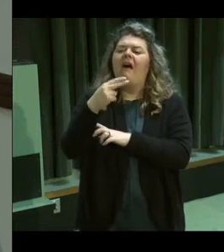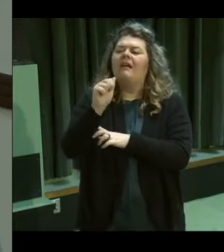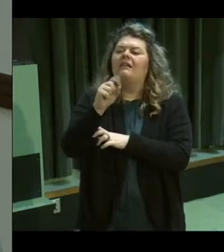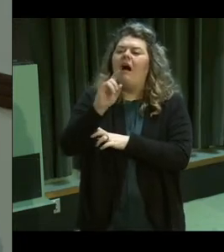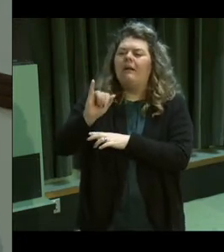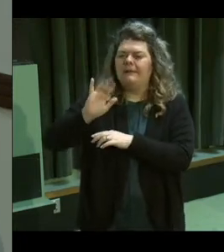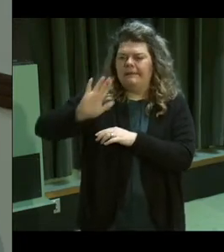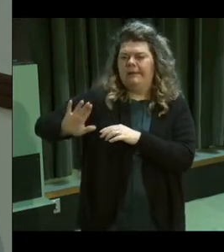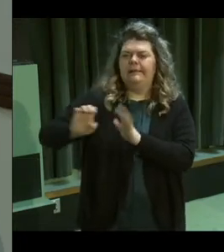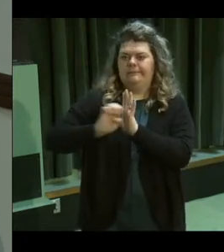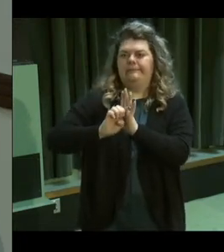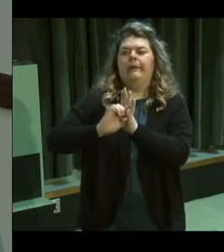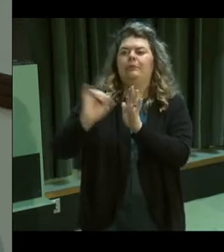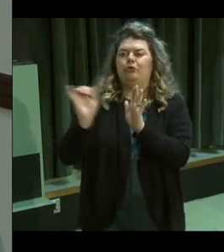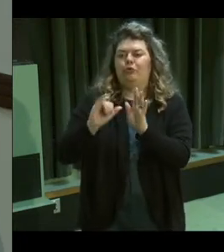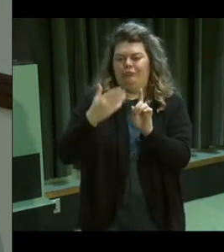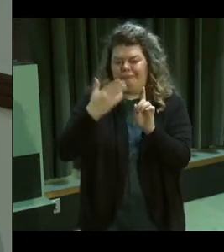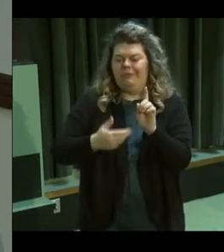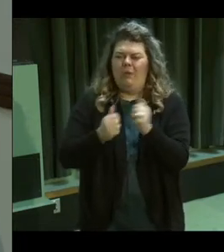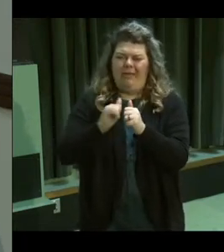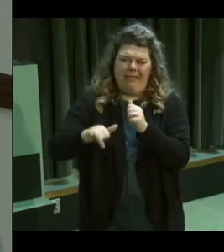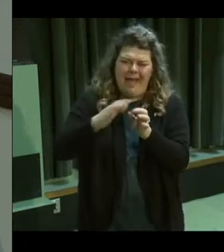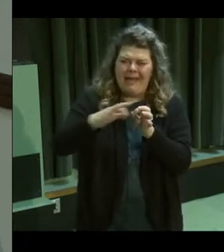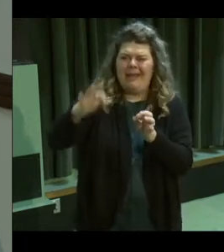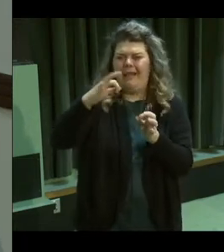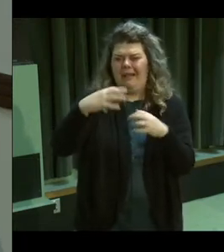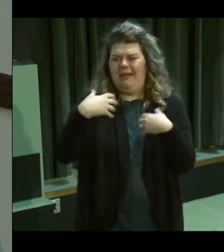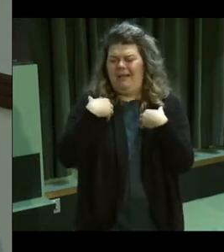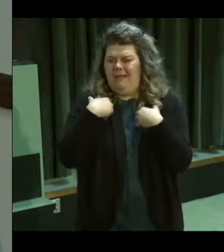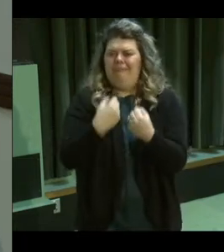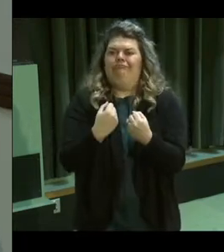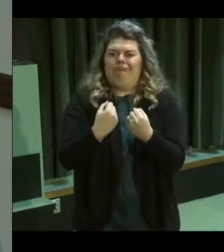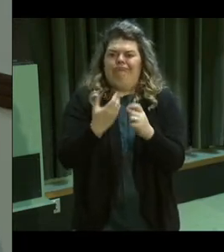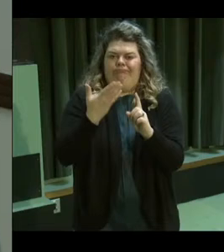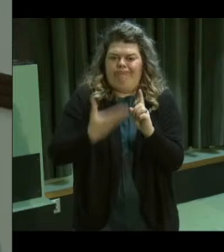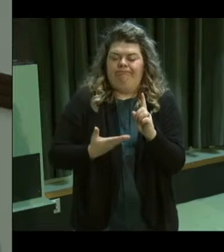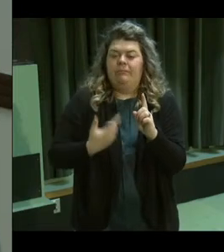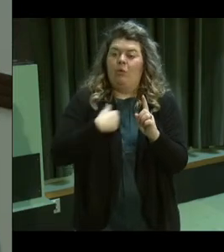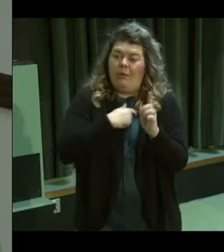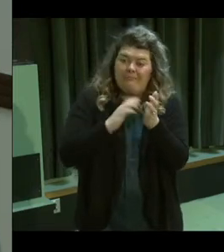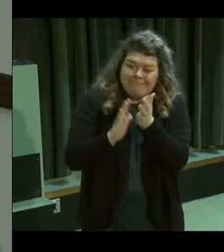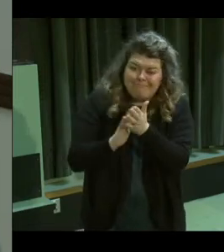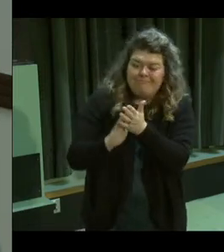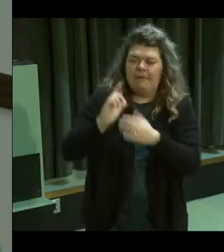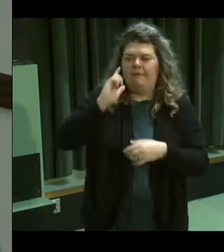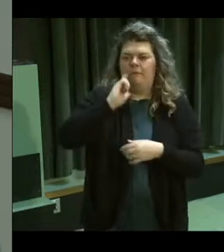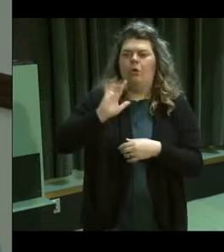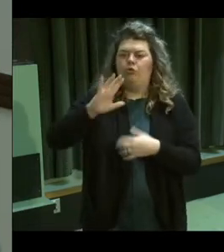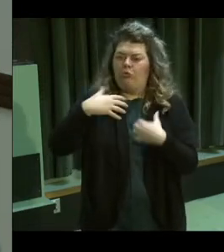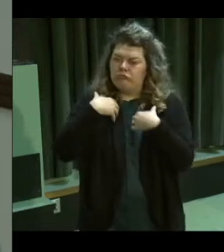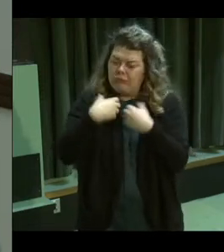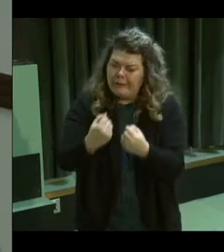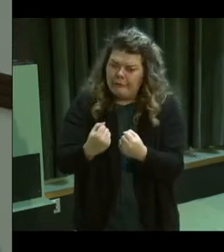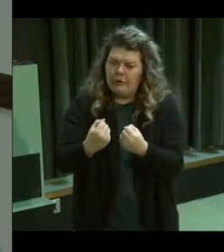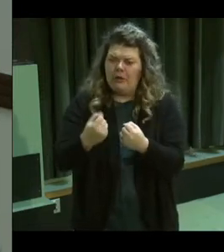and its healing spiritual powers . My colleagues and I commend